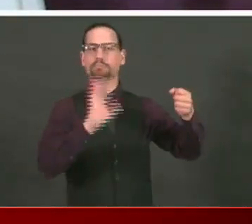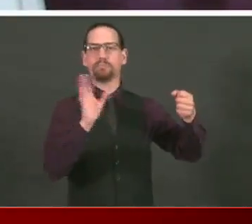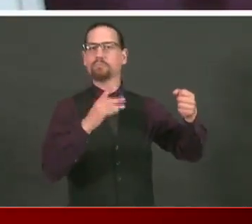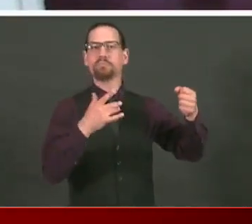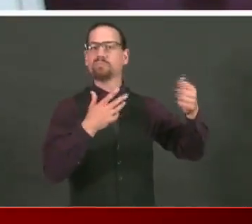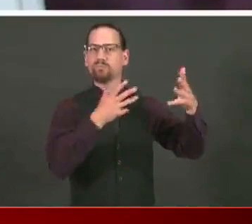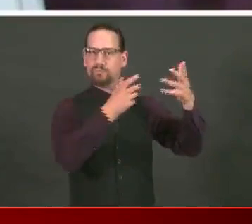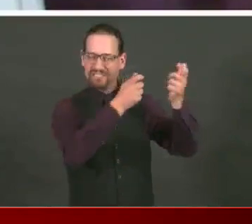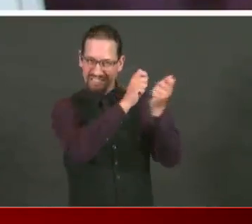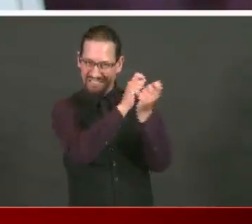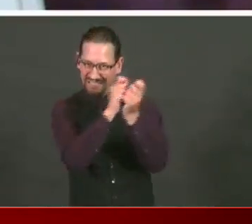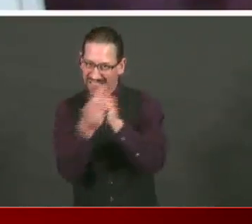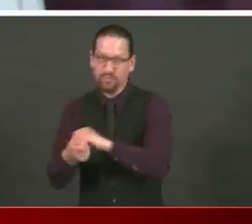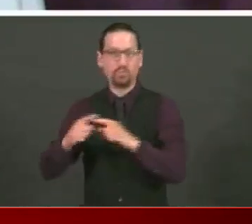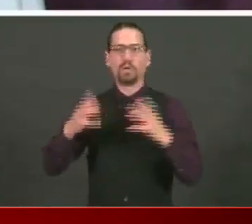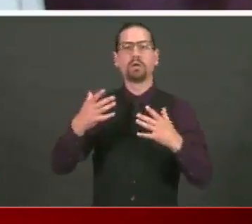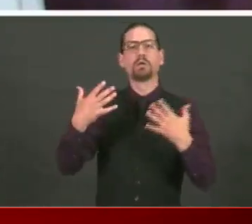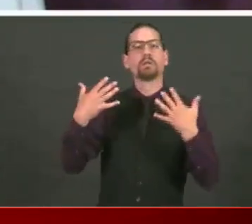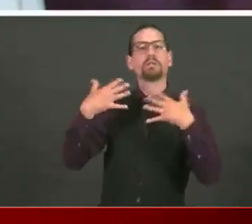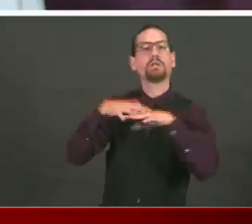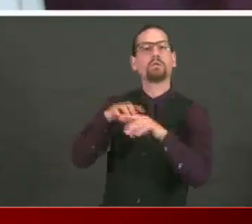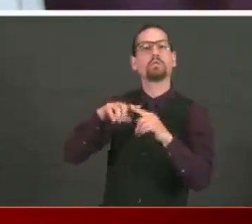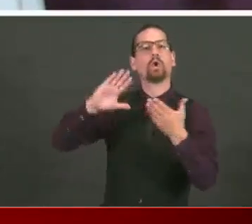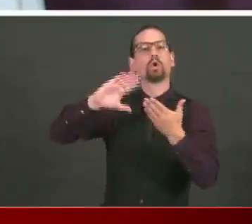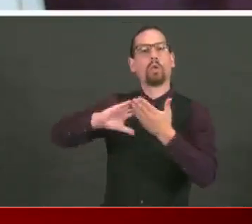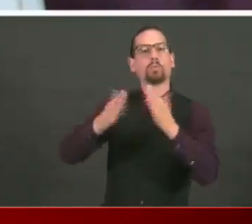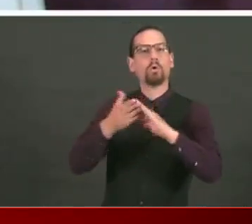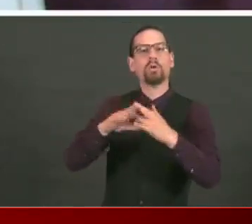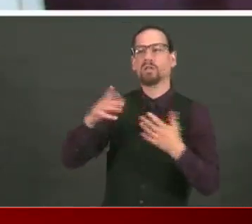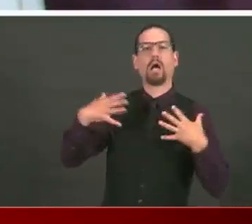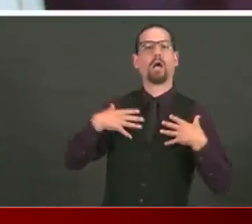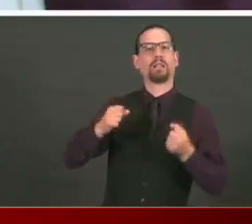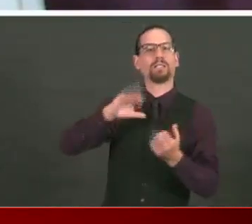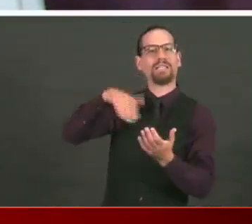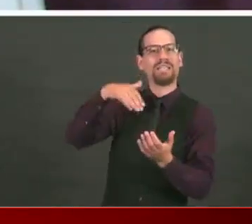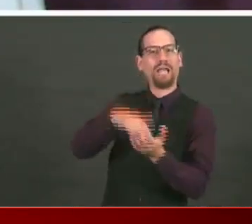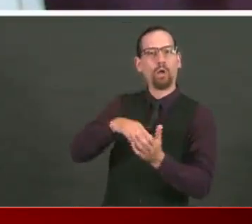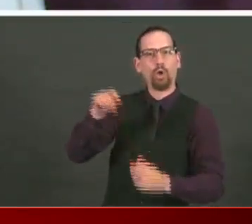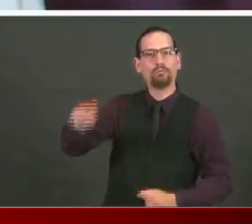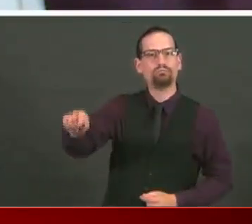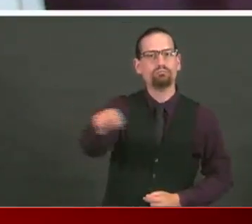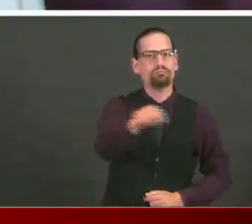THE COMMUNITY, INTEGRATED INTO THE PUBLIC HEALTH SYSTEM,